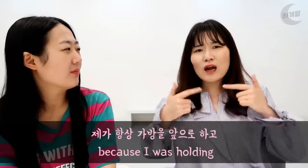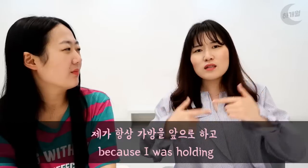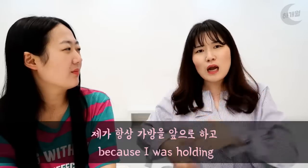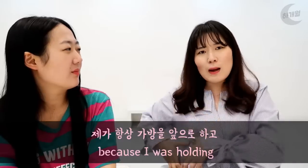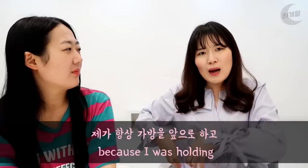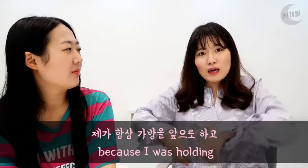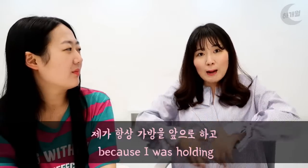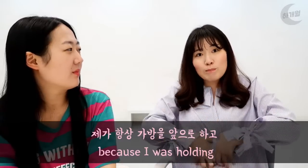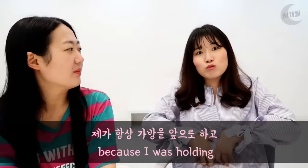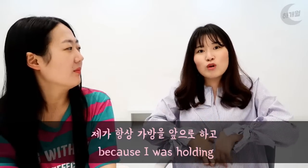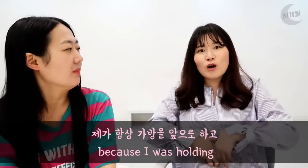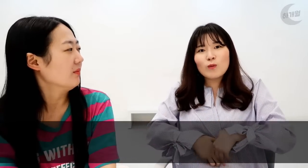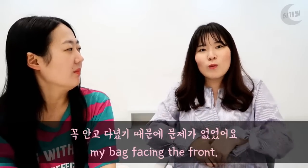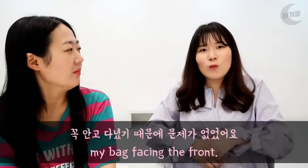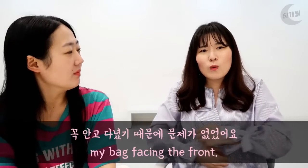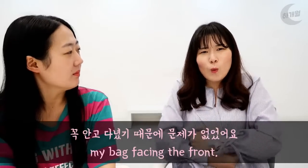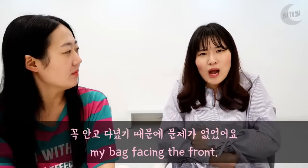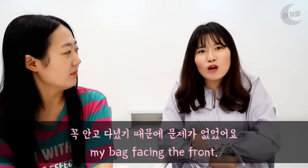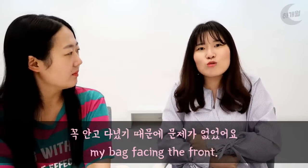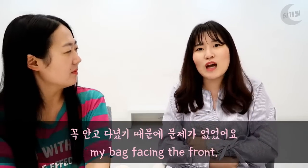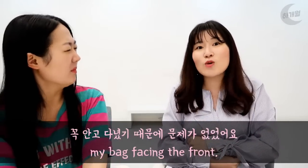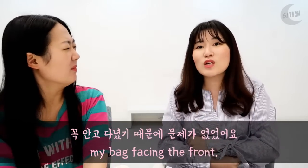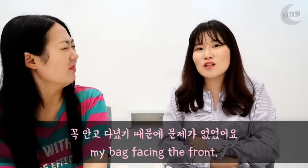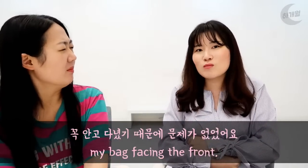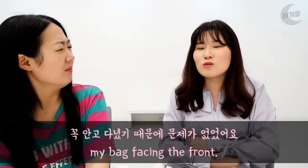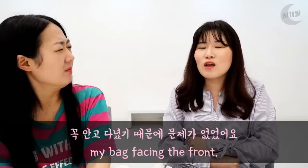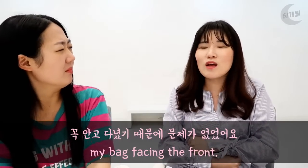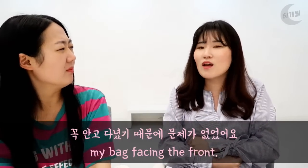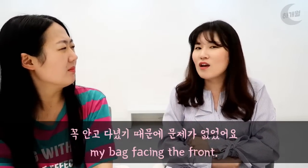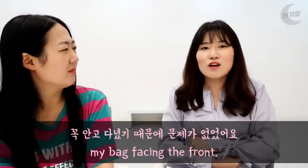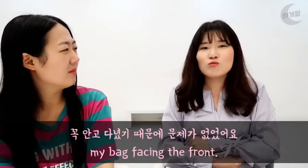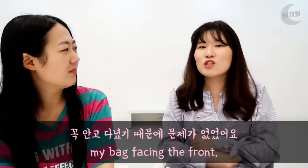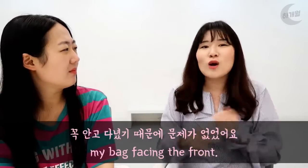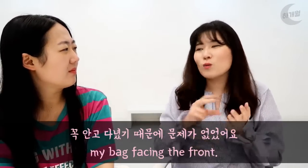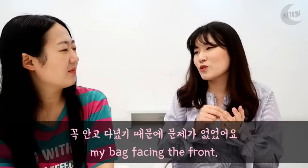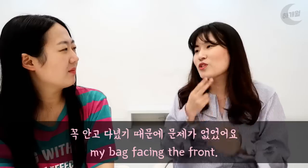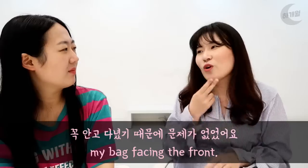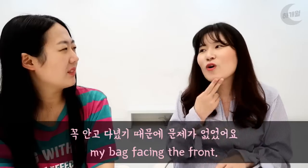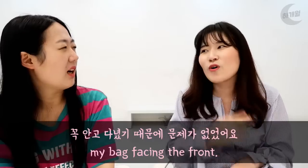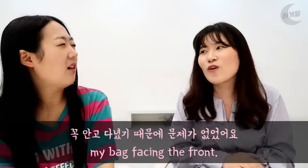because I was holding my bag facing the front.